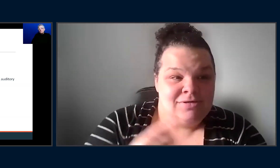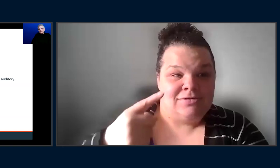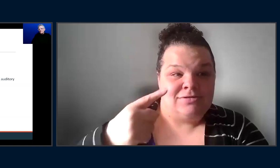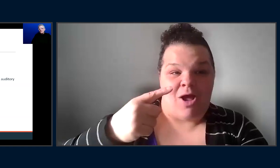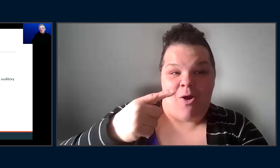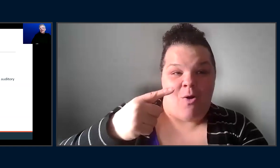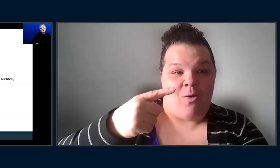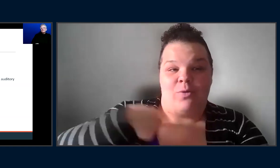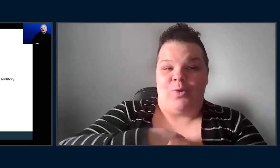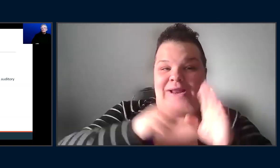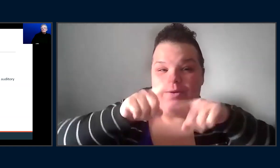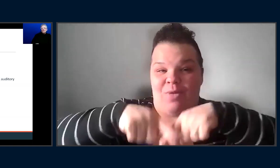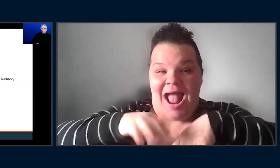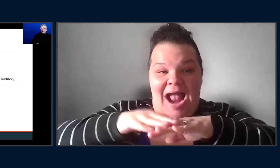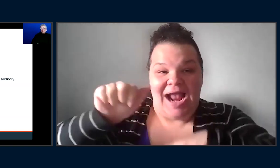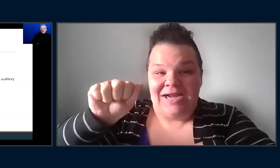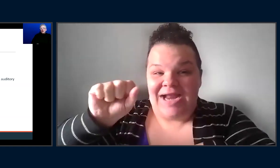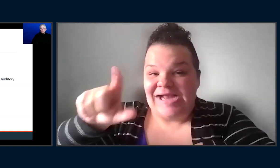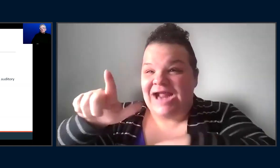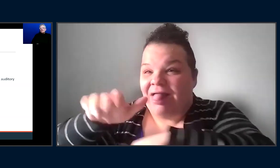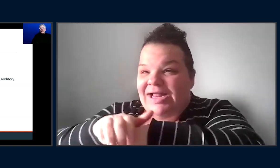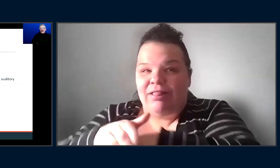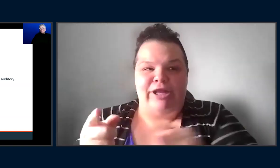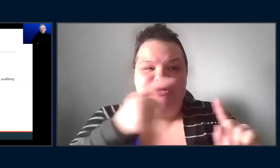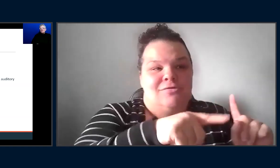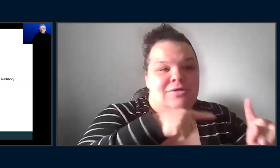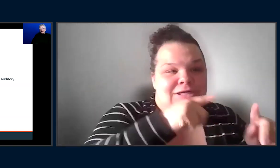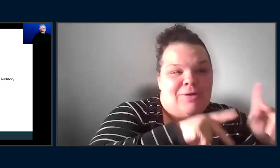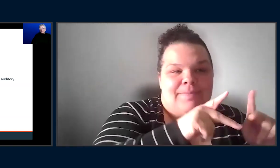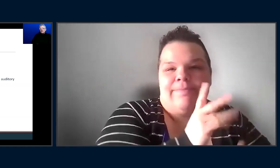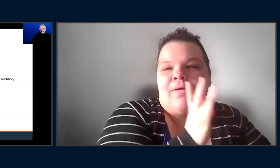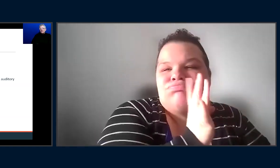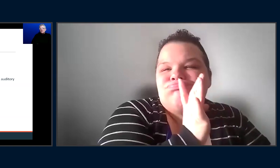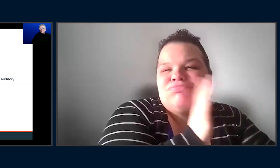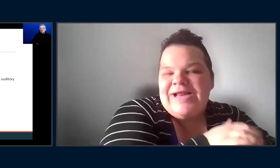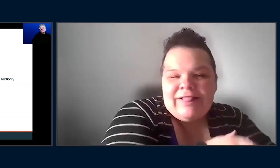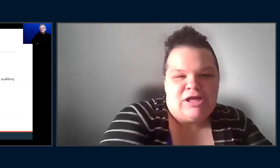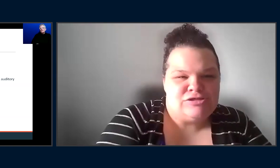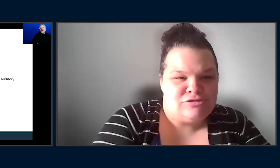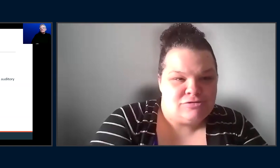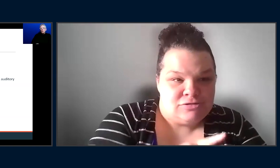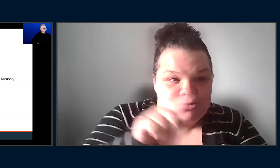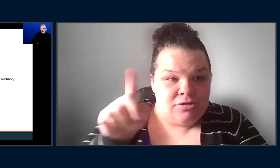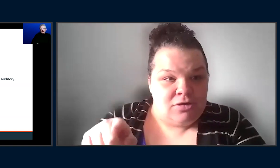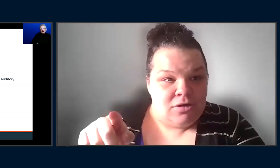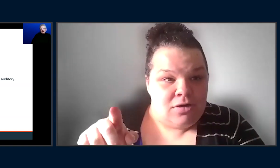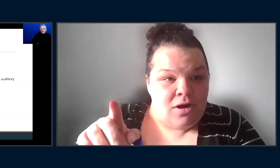Our approach is just a little bit different than that someone who might be hearing. We rely on American Sign Language and English, and hearing people